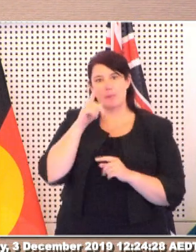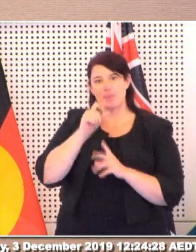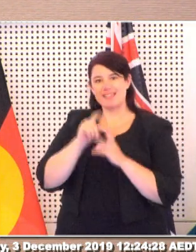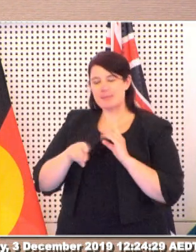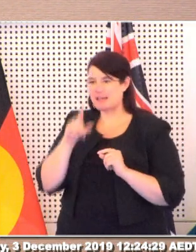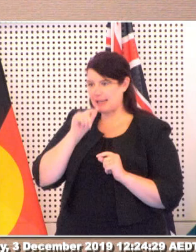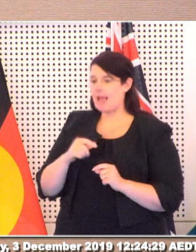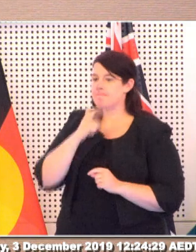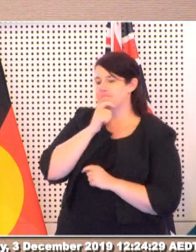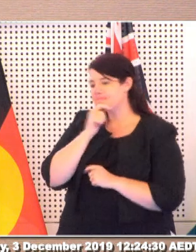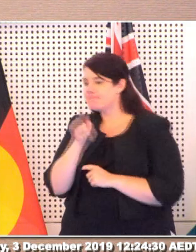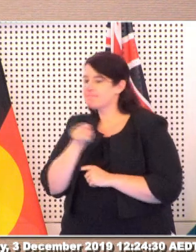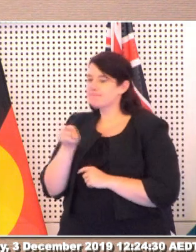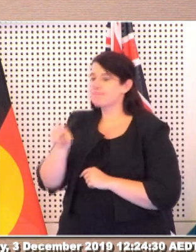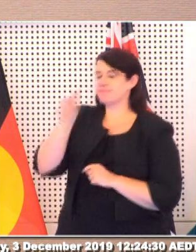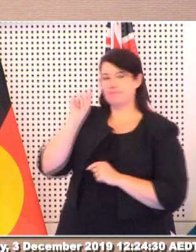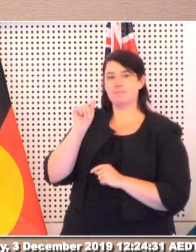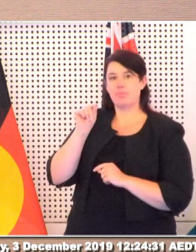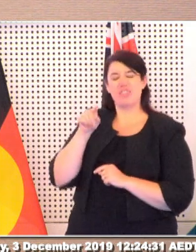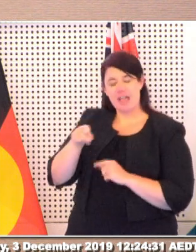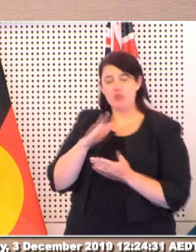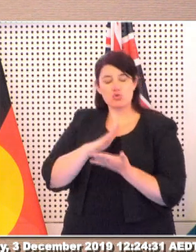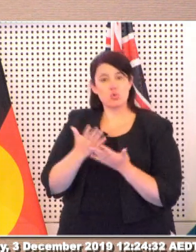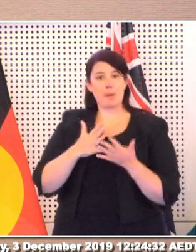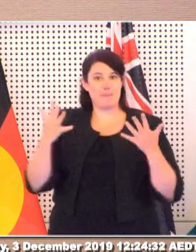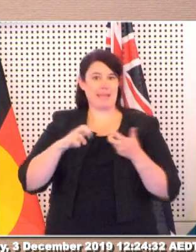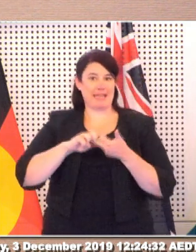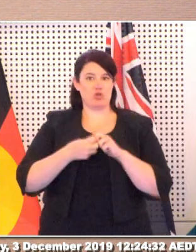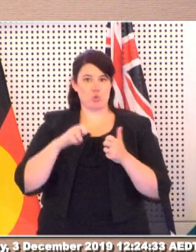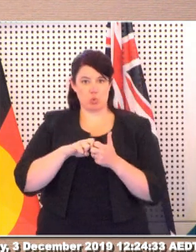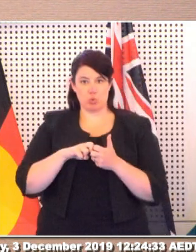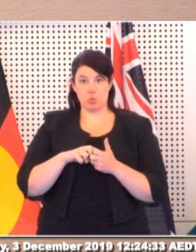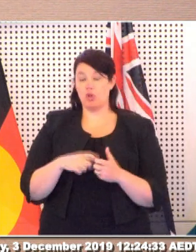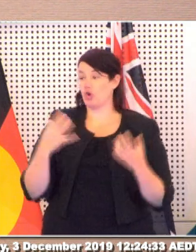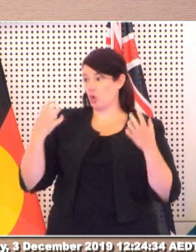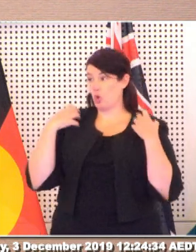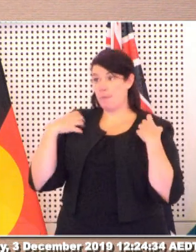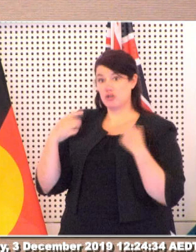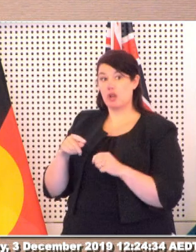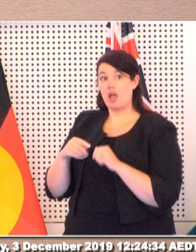fundamental issue. And to have choices that really mean something. Yes, yes.